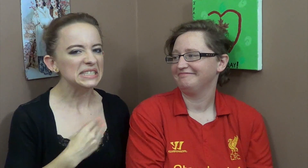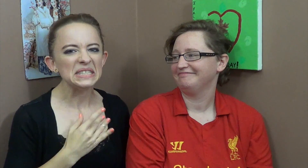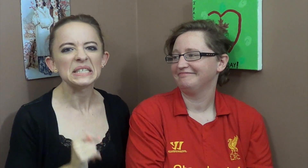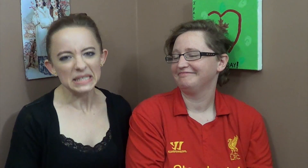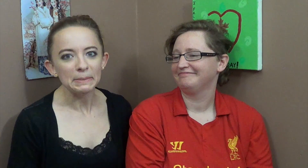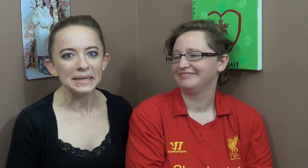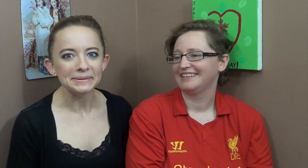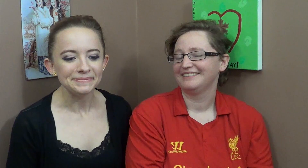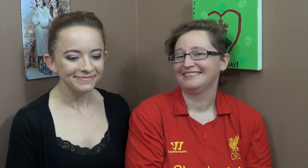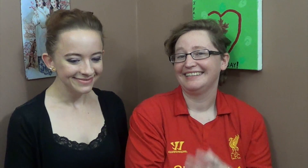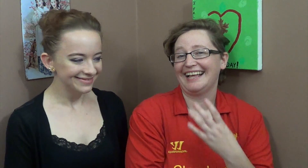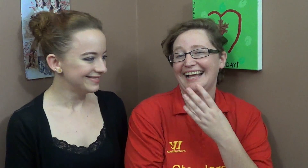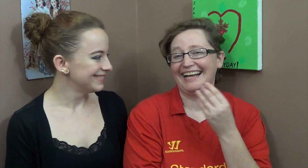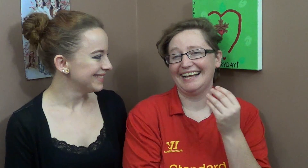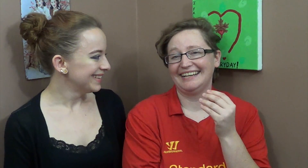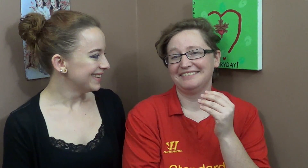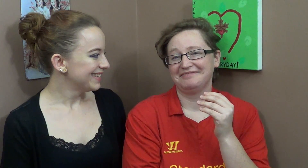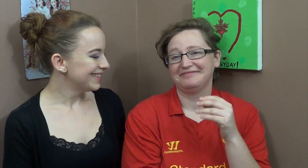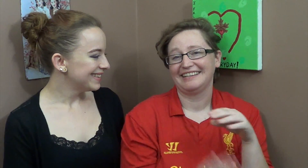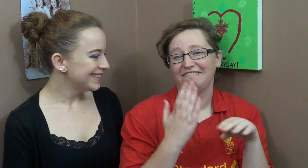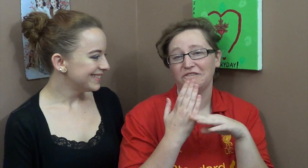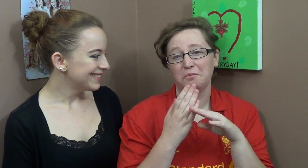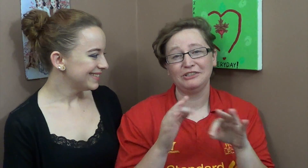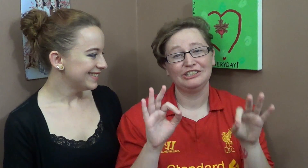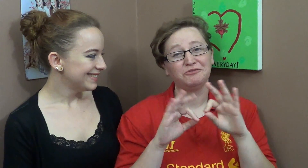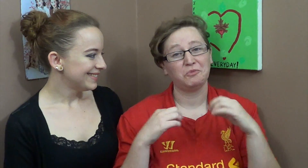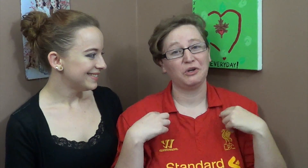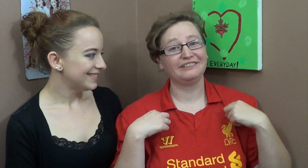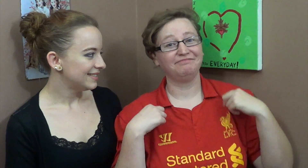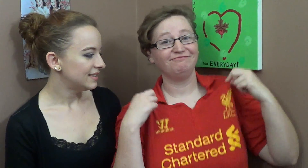just accept it. Also futbol is important!